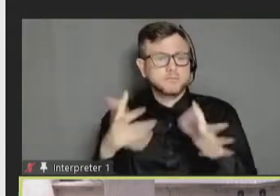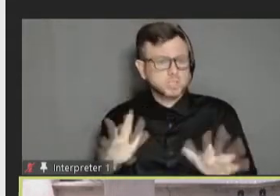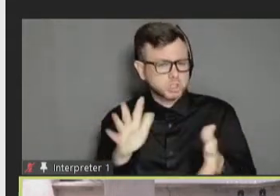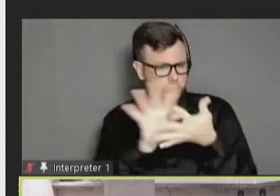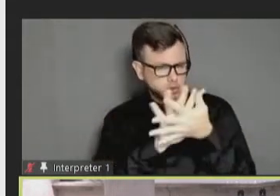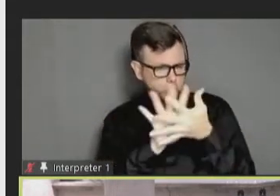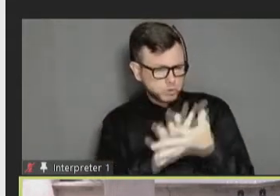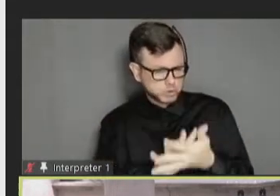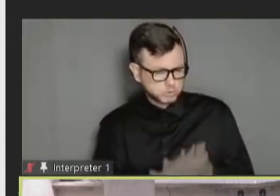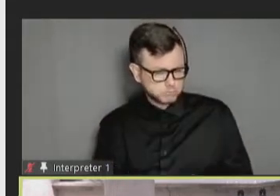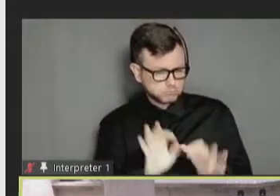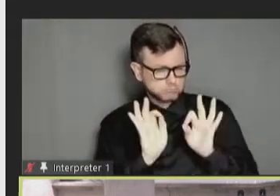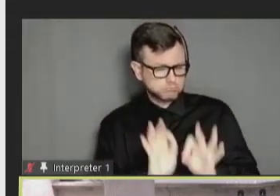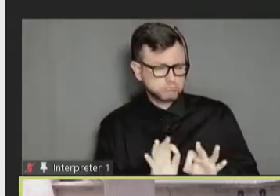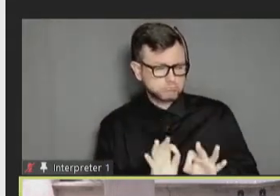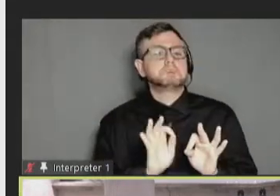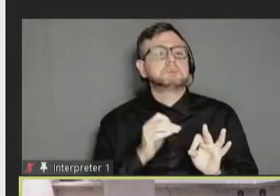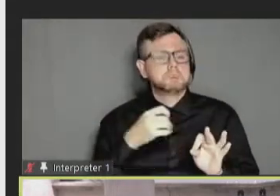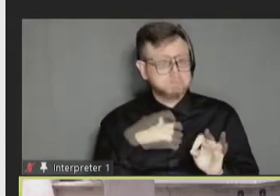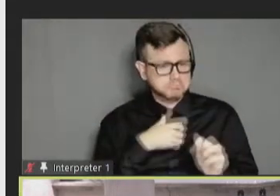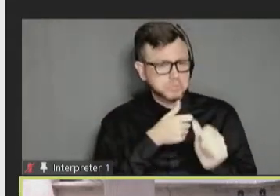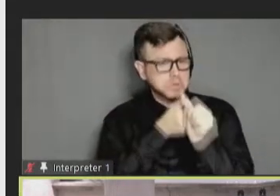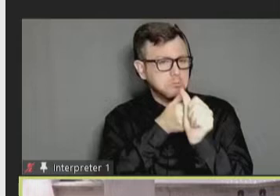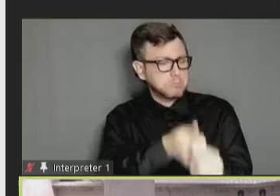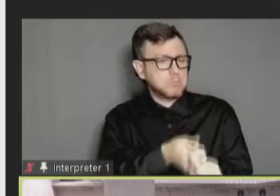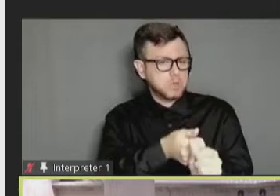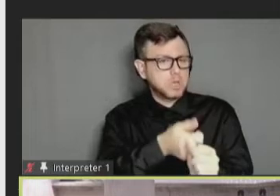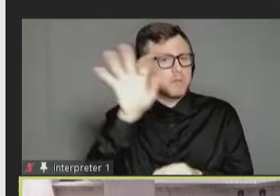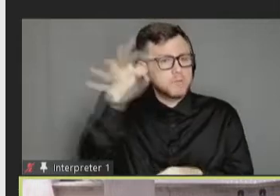each year to ensure that they comply with federal ethics law.